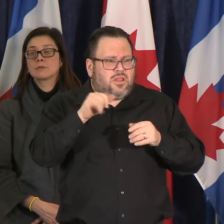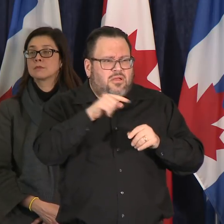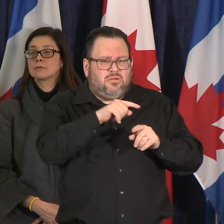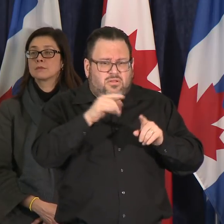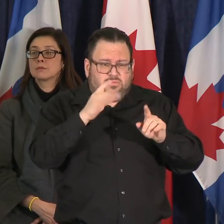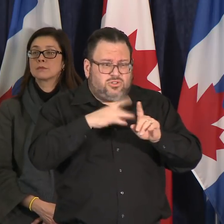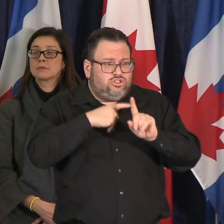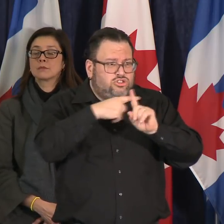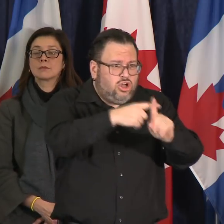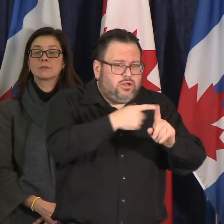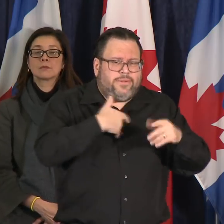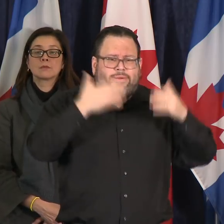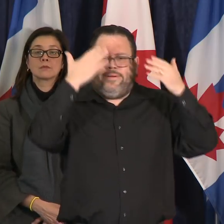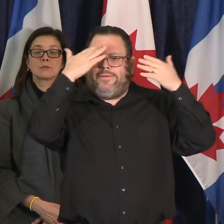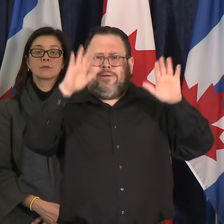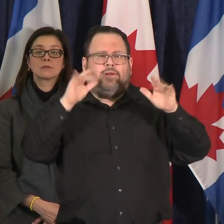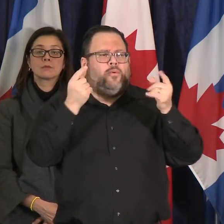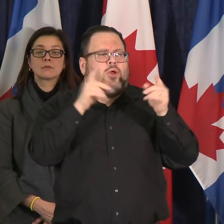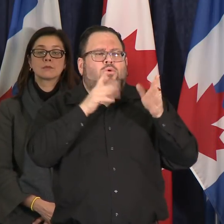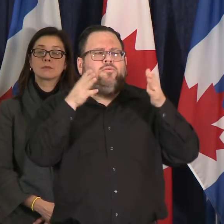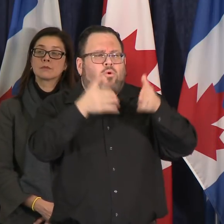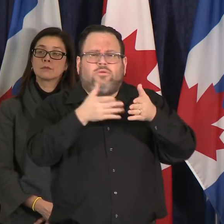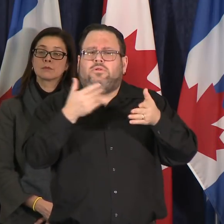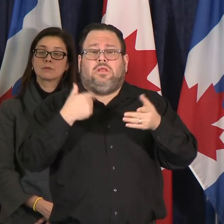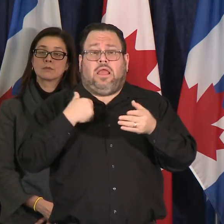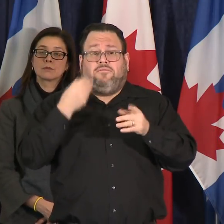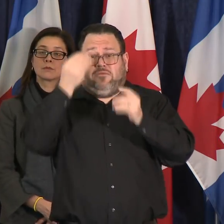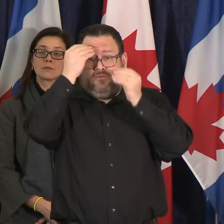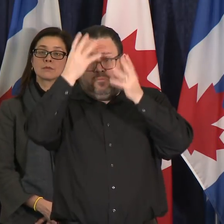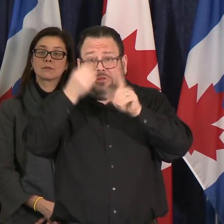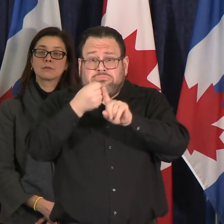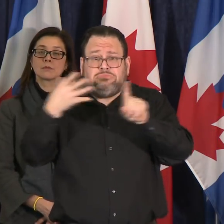detailed information with respect to who like I say we were just we became aware